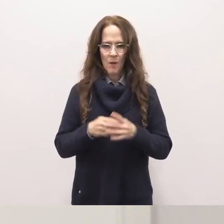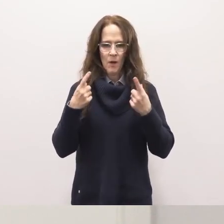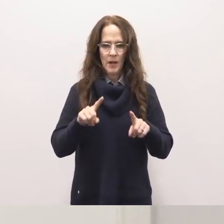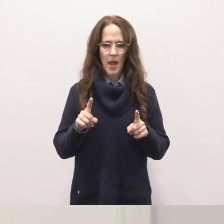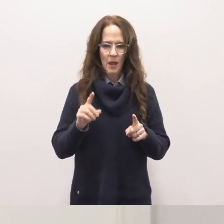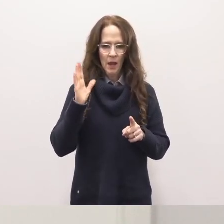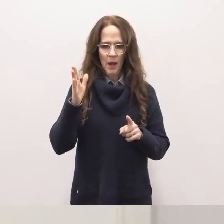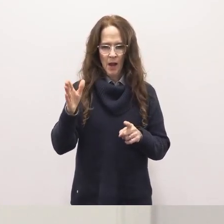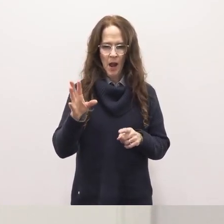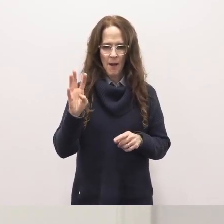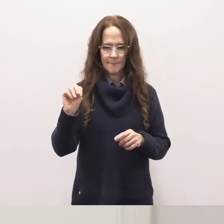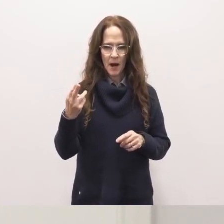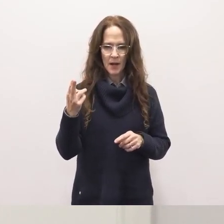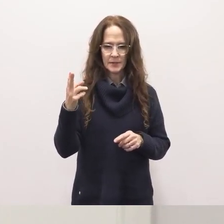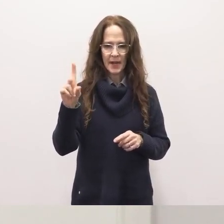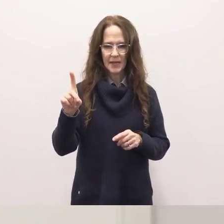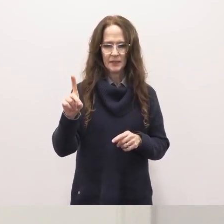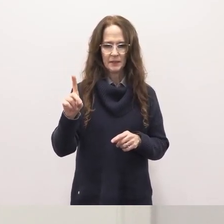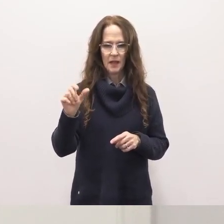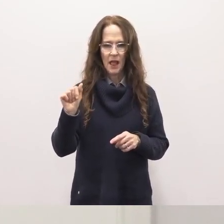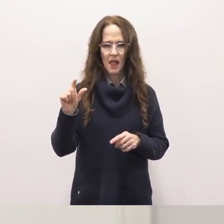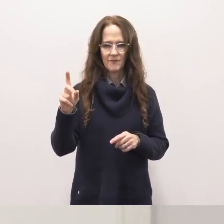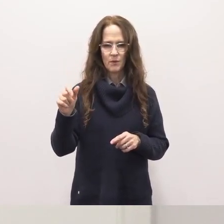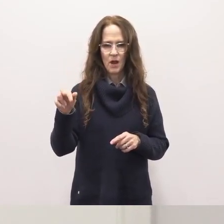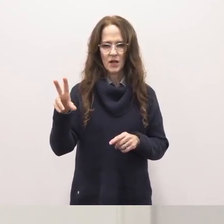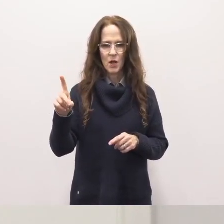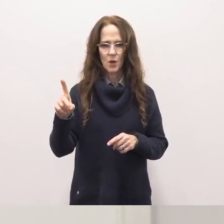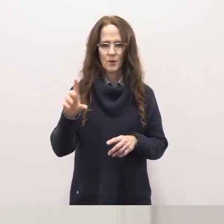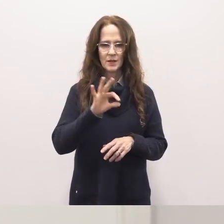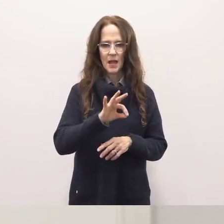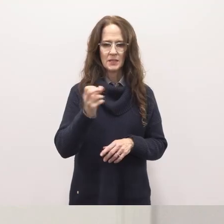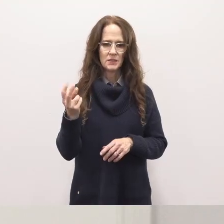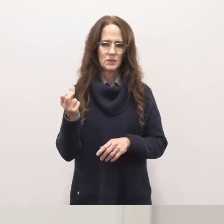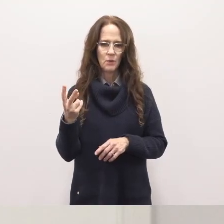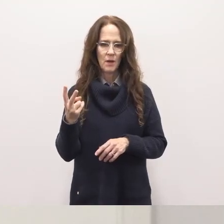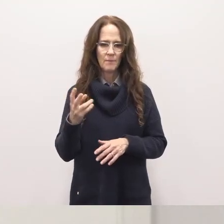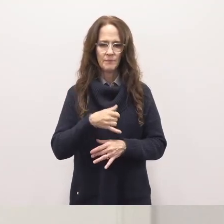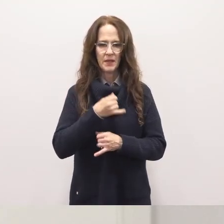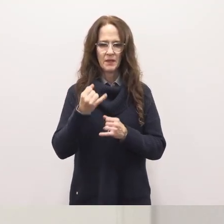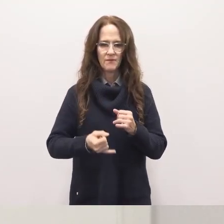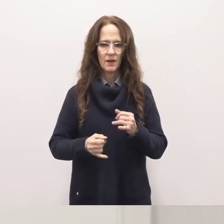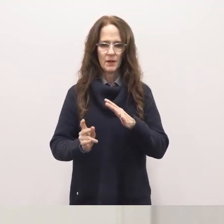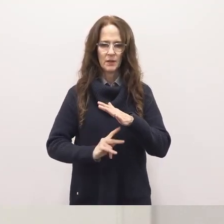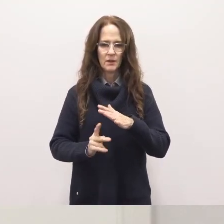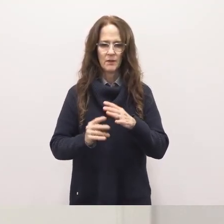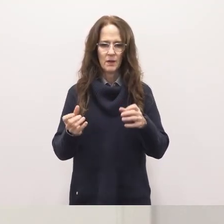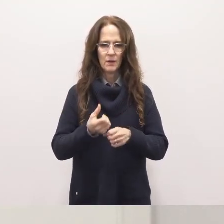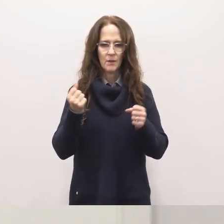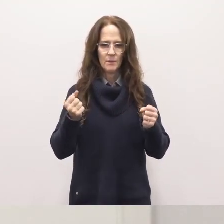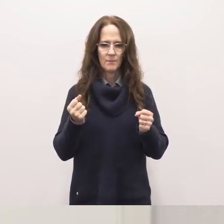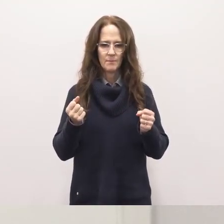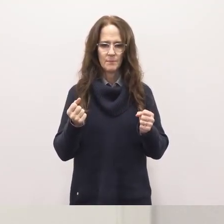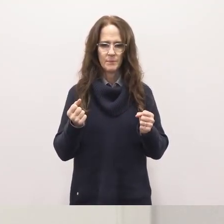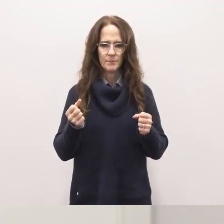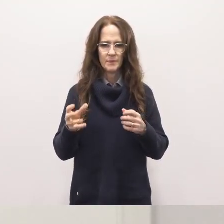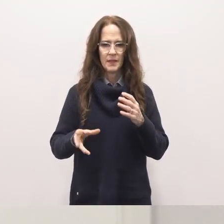so March 8th. At Alvarado Elementary School from 9 to 12, there is a final kindergarten festival that also includes early childhood